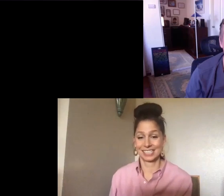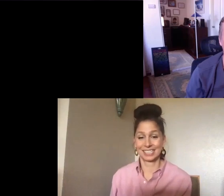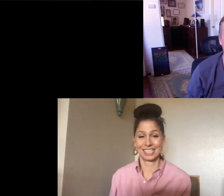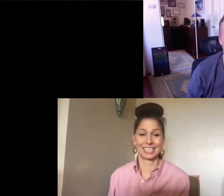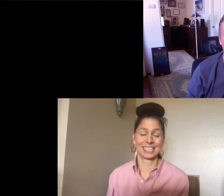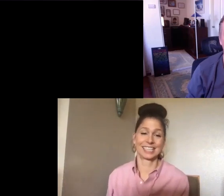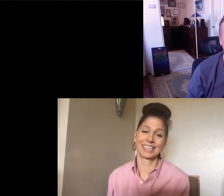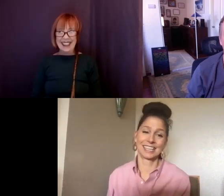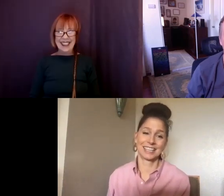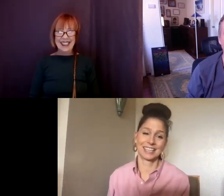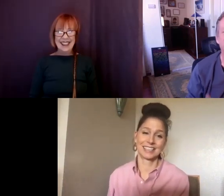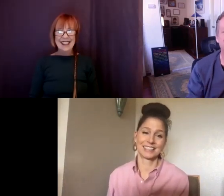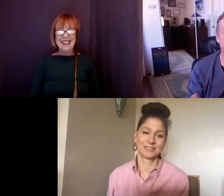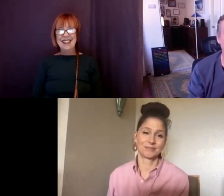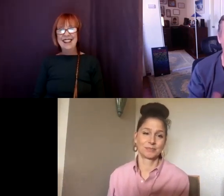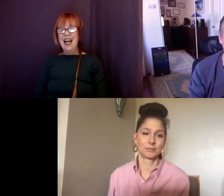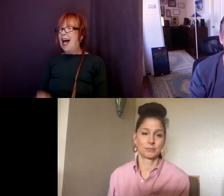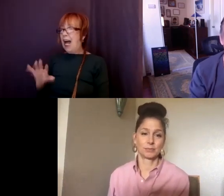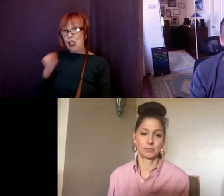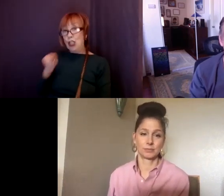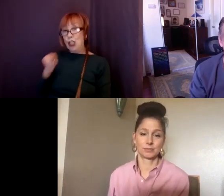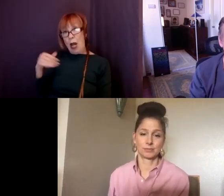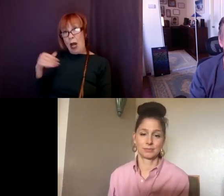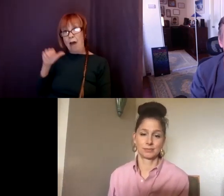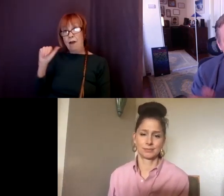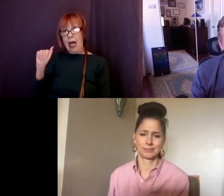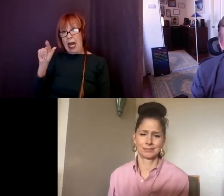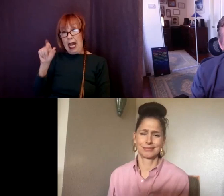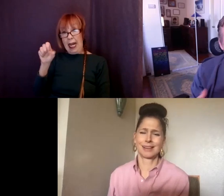DAVID - Did you have an agent in the Bay Area before you moved to LA?